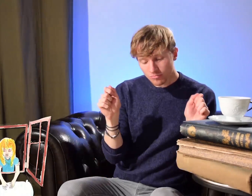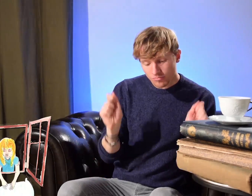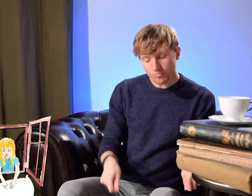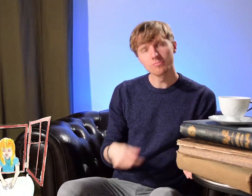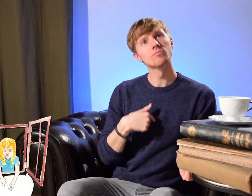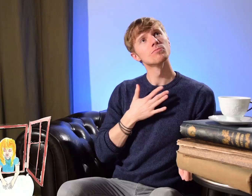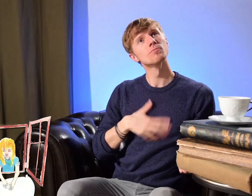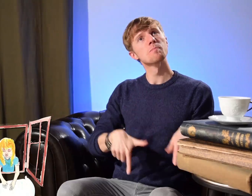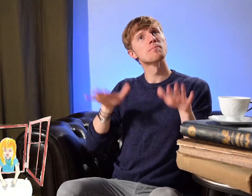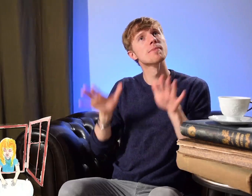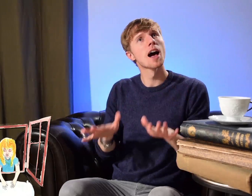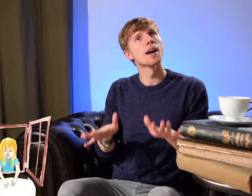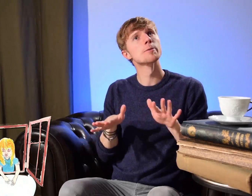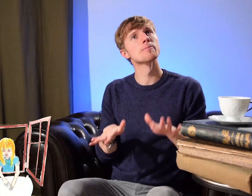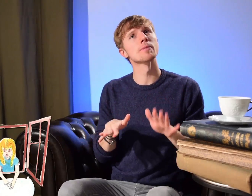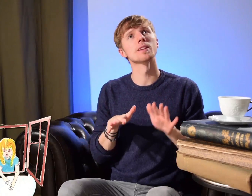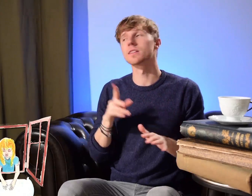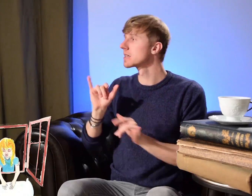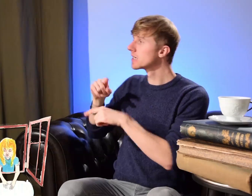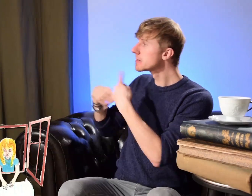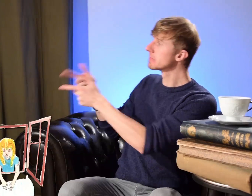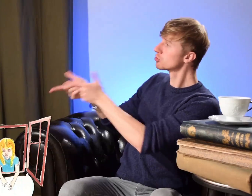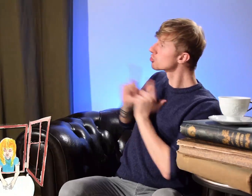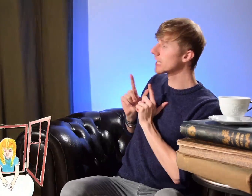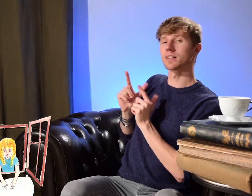The girl wanted to stay with Mother Hulda. She had a good life there.